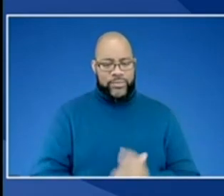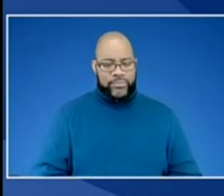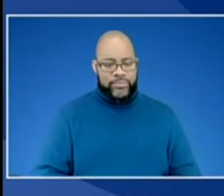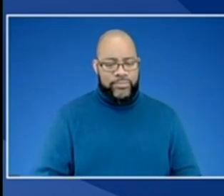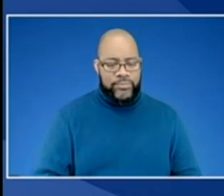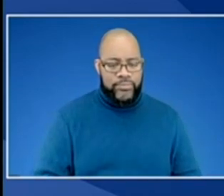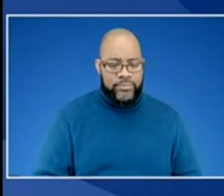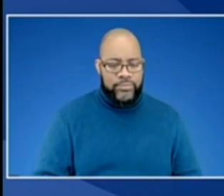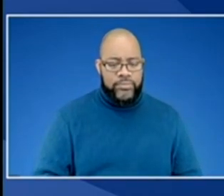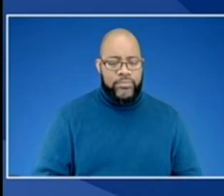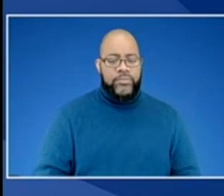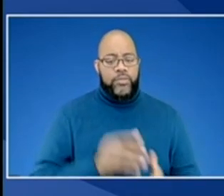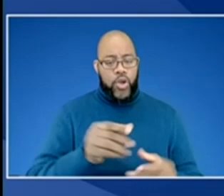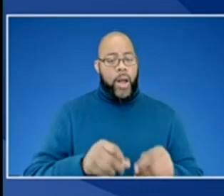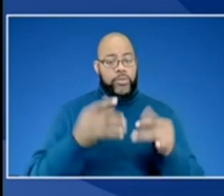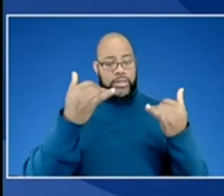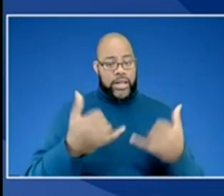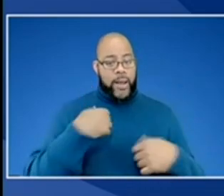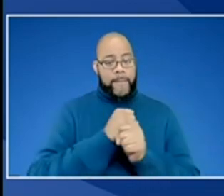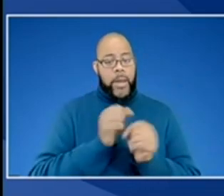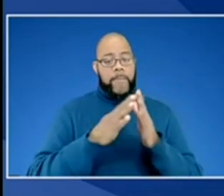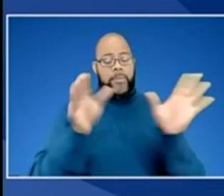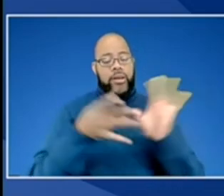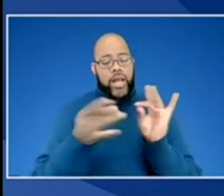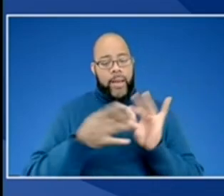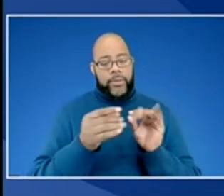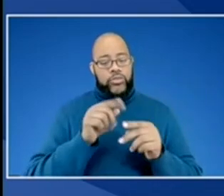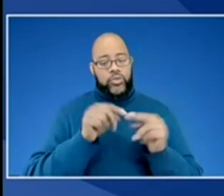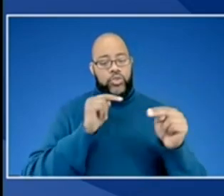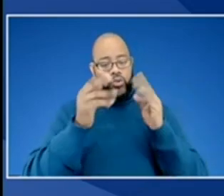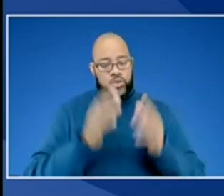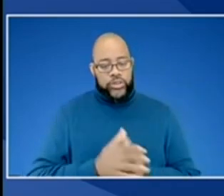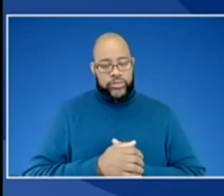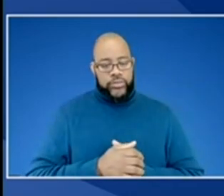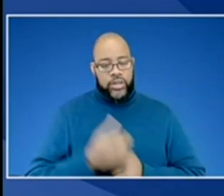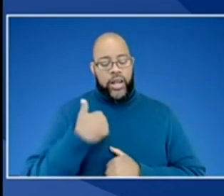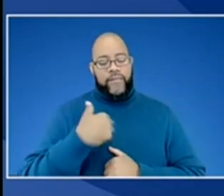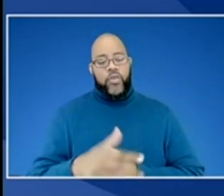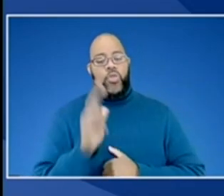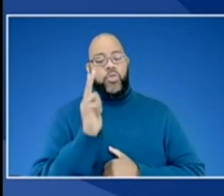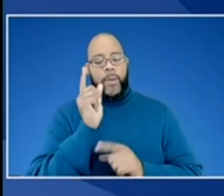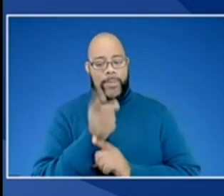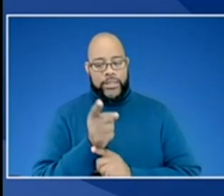This is your opportunity to make a public comment to the negotiators. You'll have three minutes with a 30-second